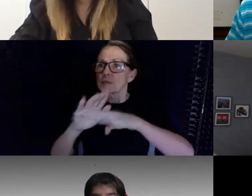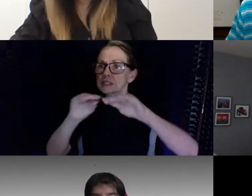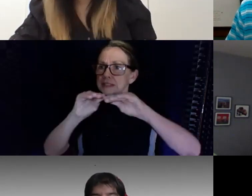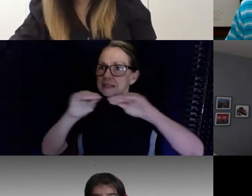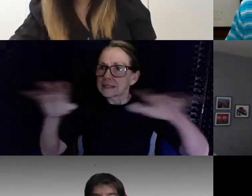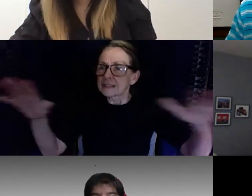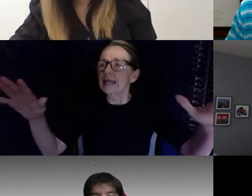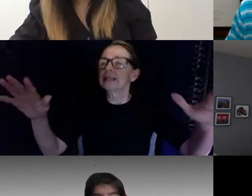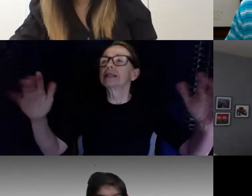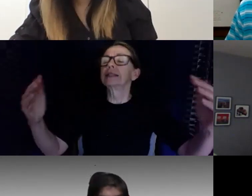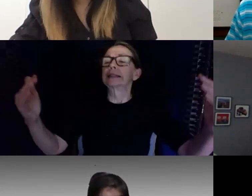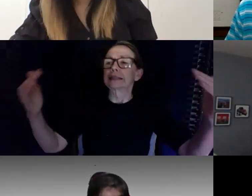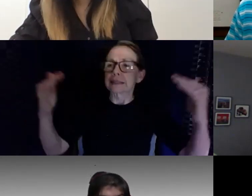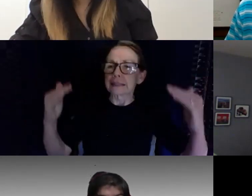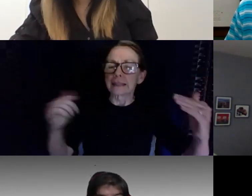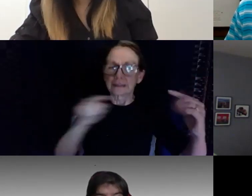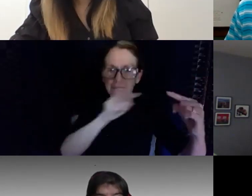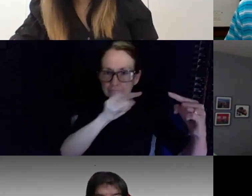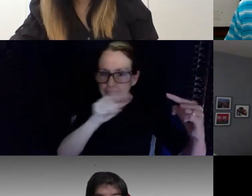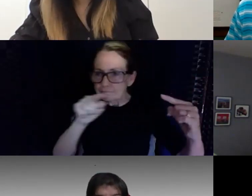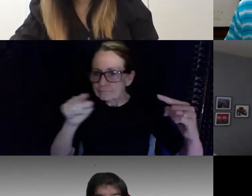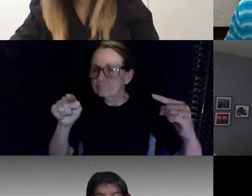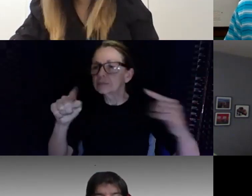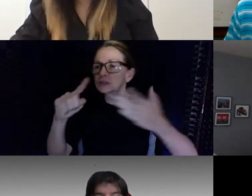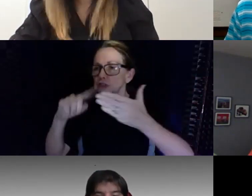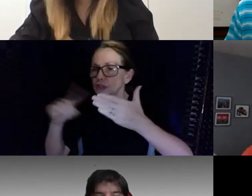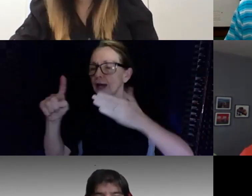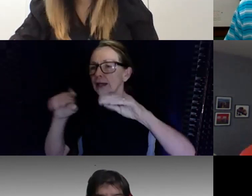IF YOU'RE ABLE TO DO A SPREAD SHEET WITH A DISTRIBUTION PLAN, THAT WAY WE CAN CHECK MARK BASICALLY FROM THE DEPARTMENT OF HEALTH.